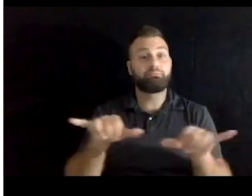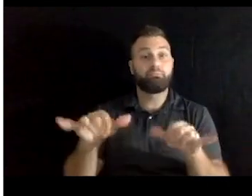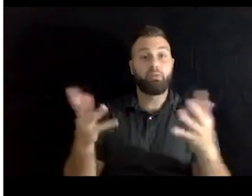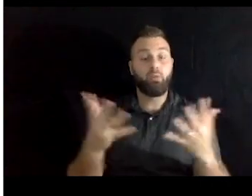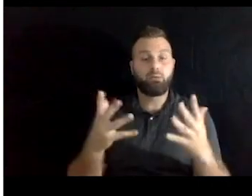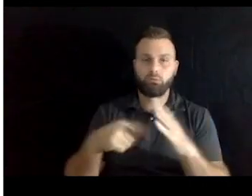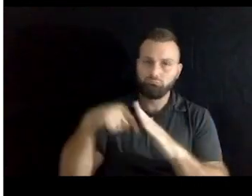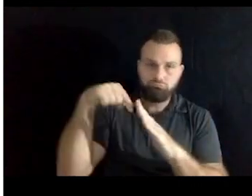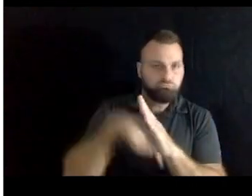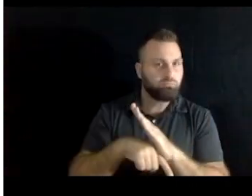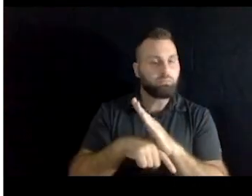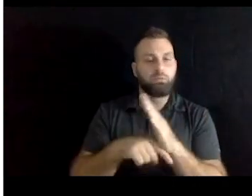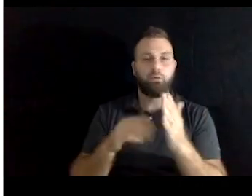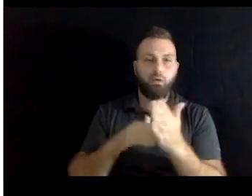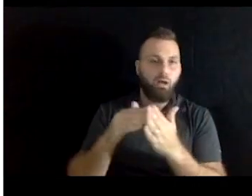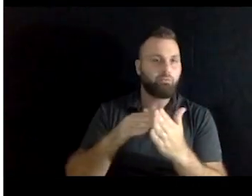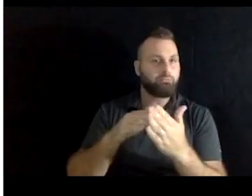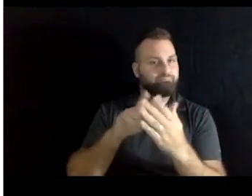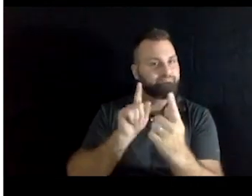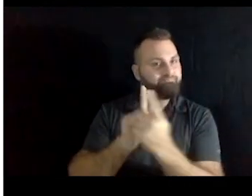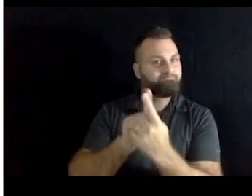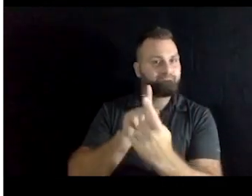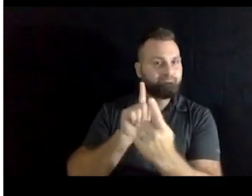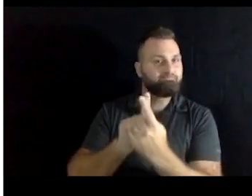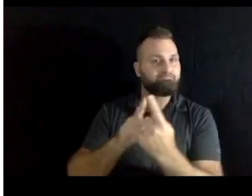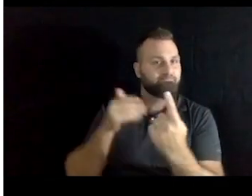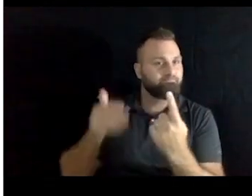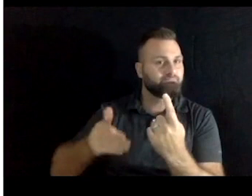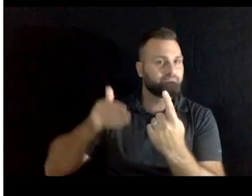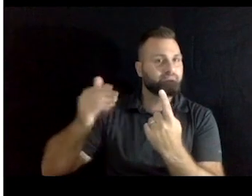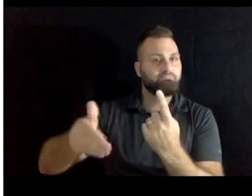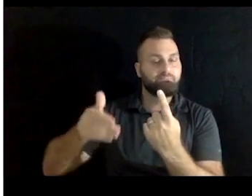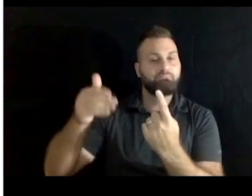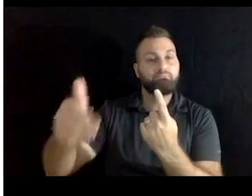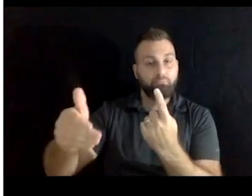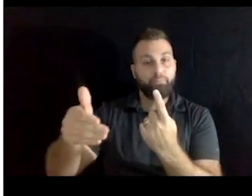There were frequent interactions over a sustained period. They were comprehensive.